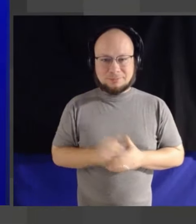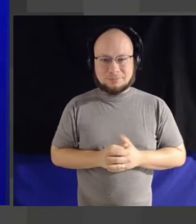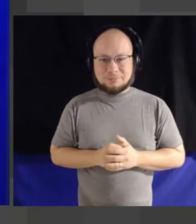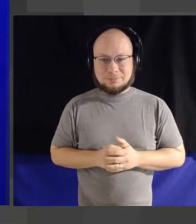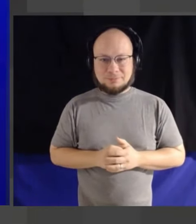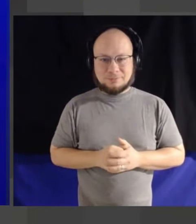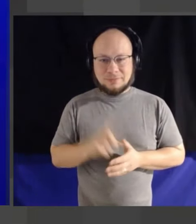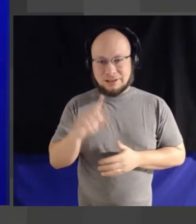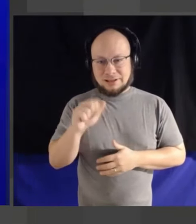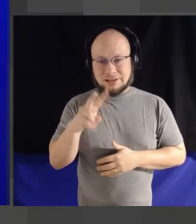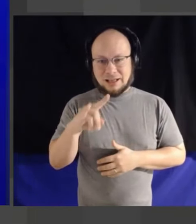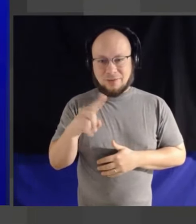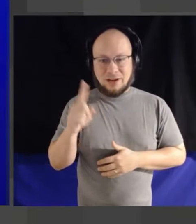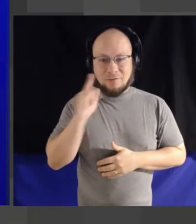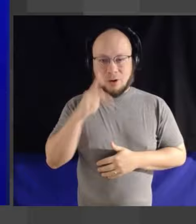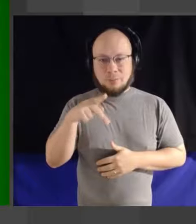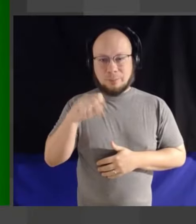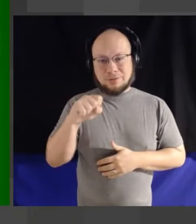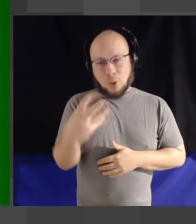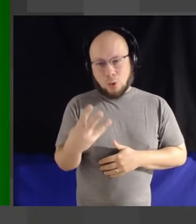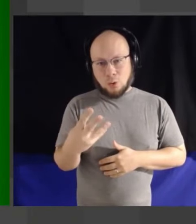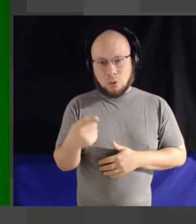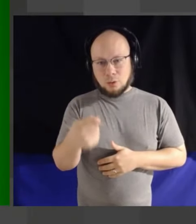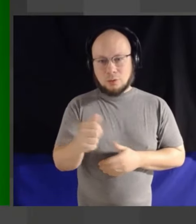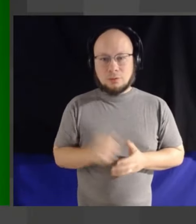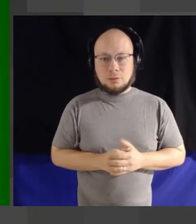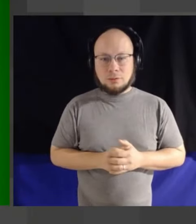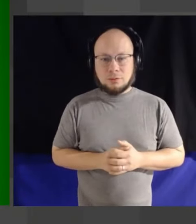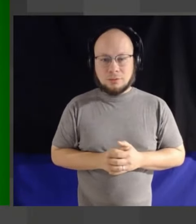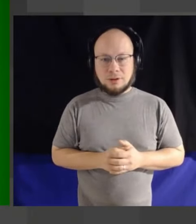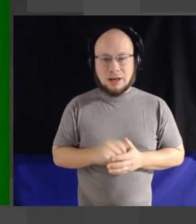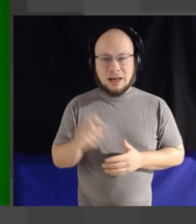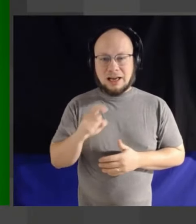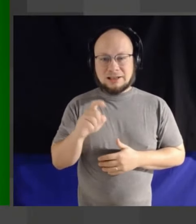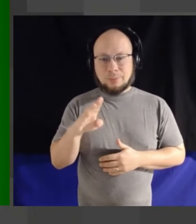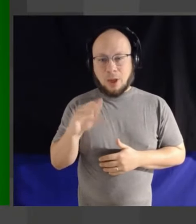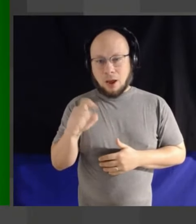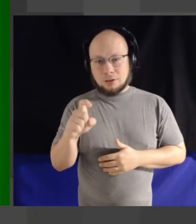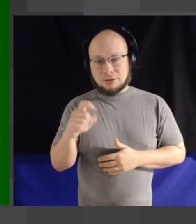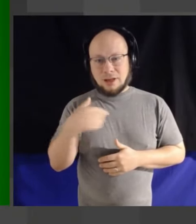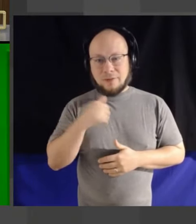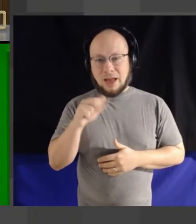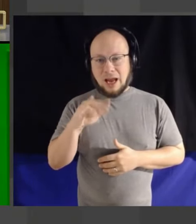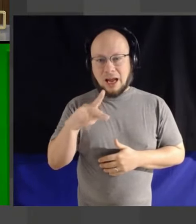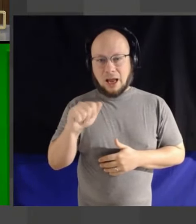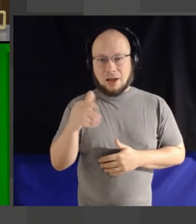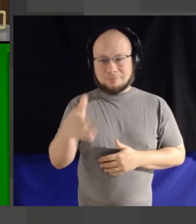HERE IS CHRIS AT THE PC.